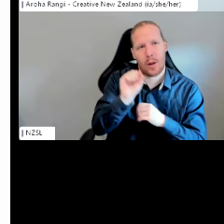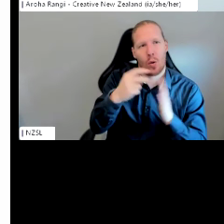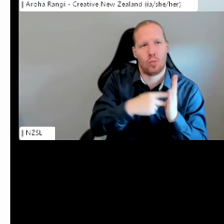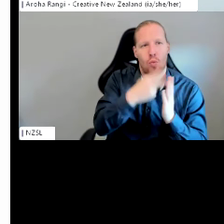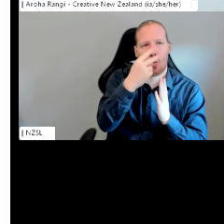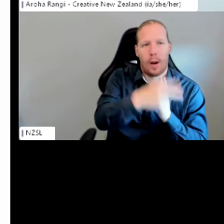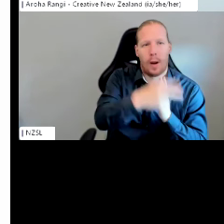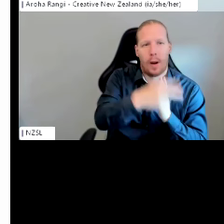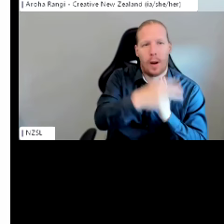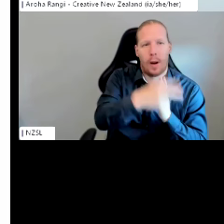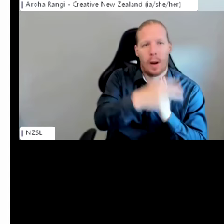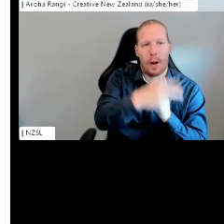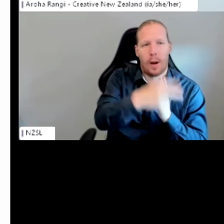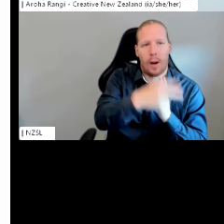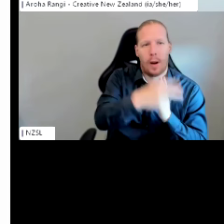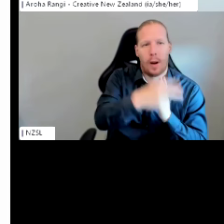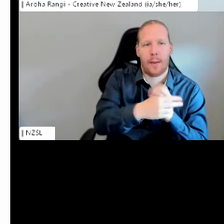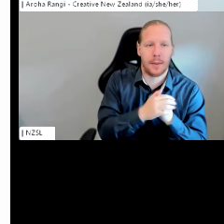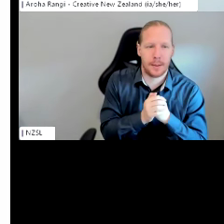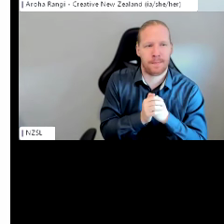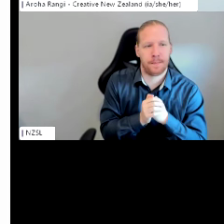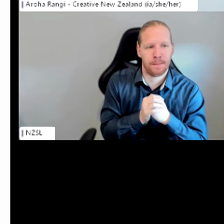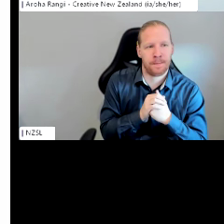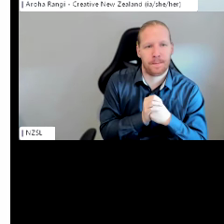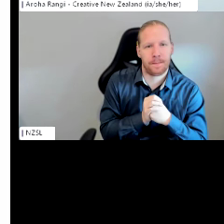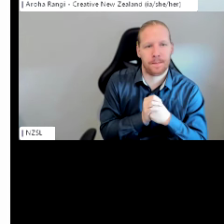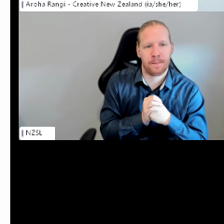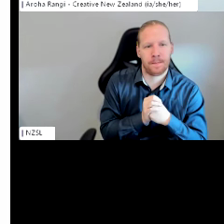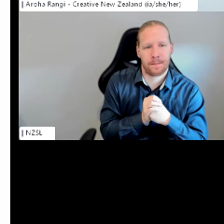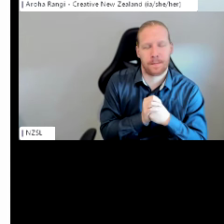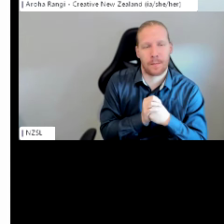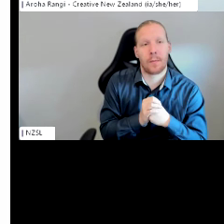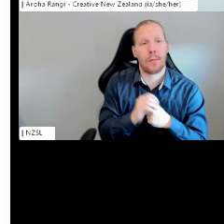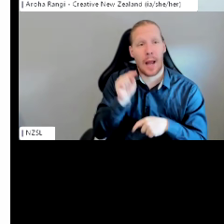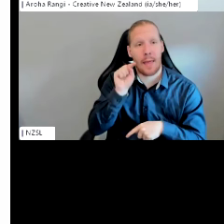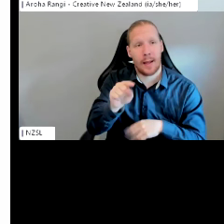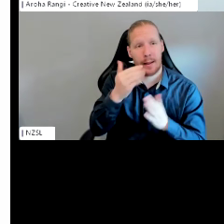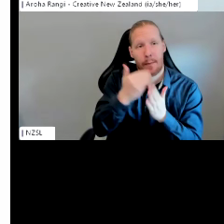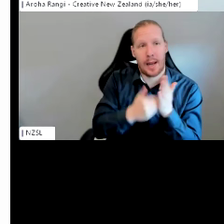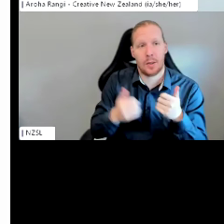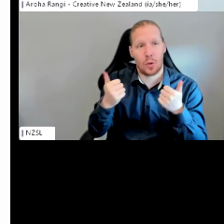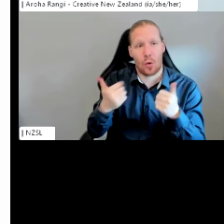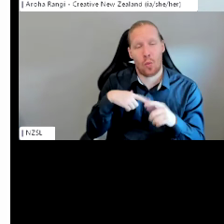because for the last last three um editions of this uh so that's over the last 10 years